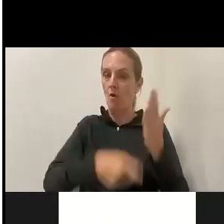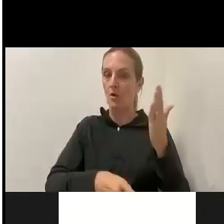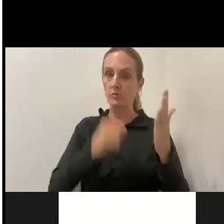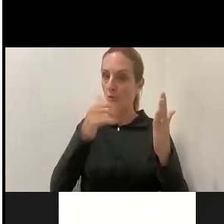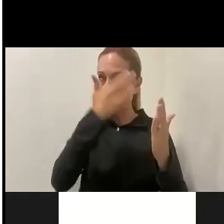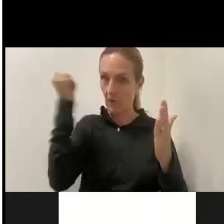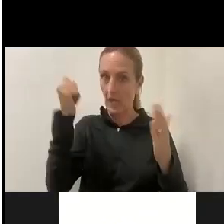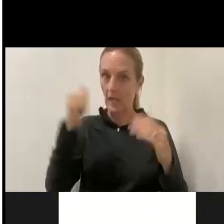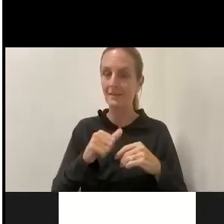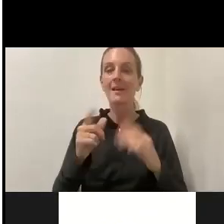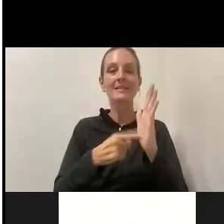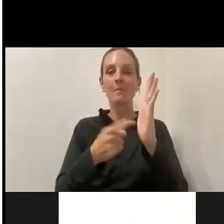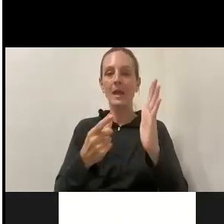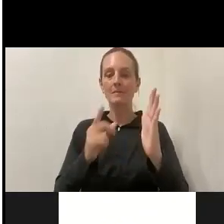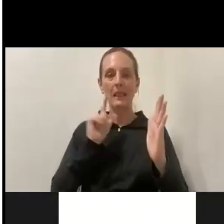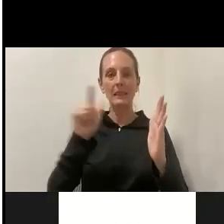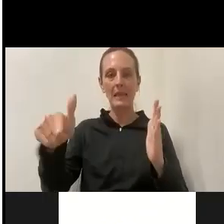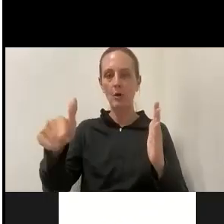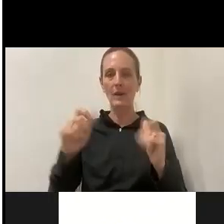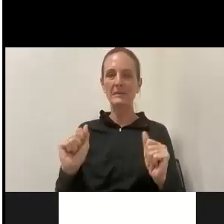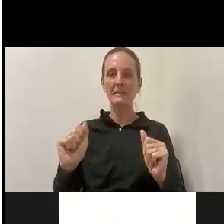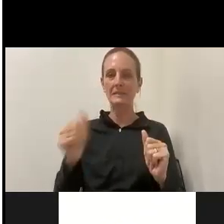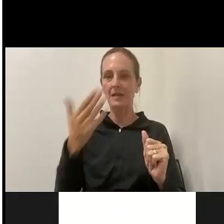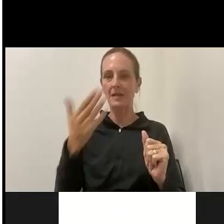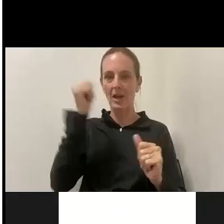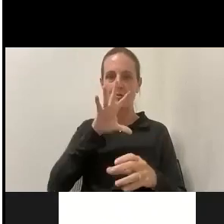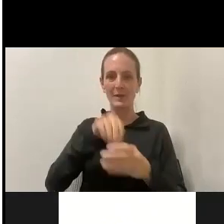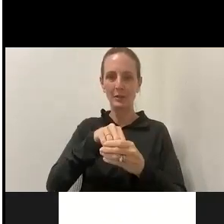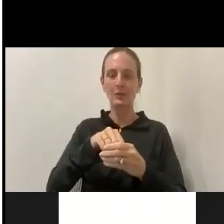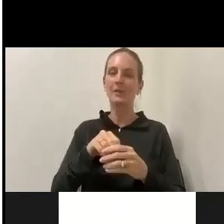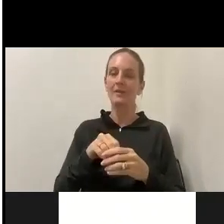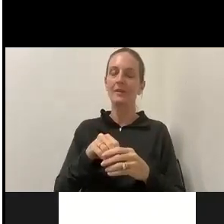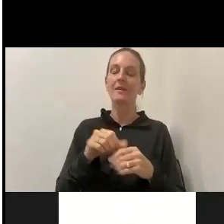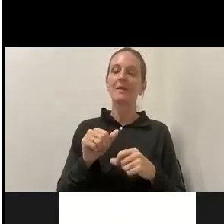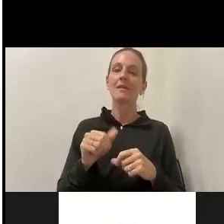caught with having to pay high shipping costs. Make sure expenditures and revenues balance,